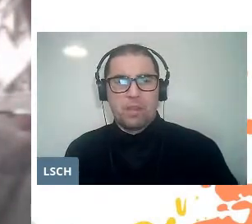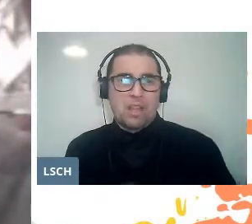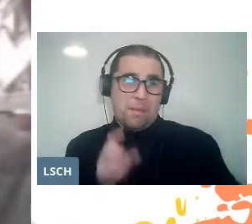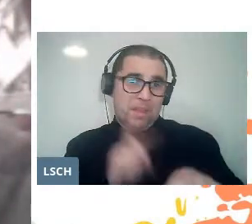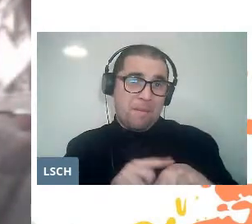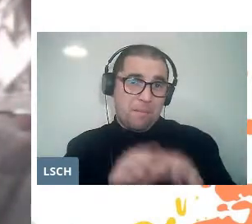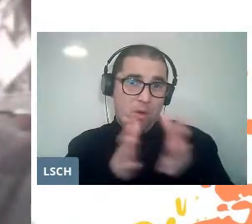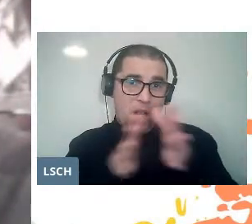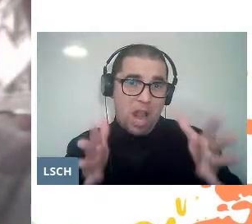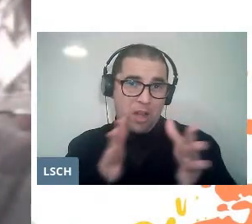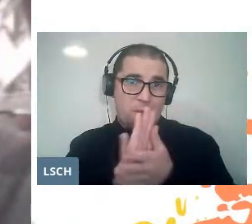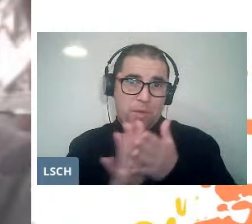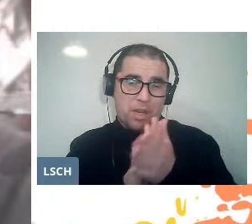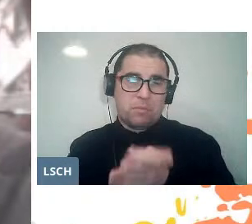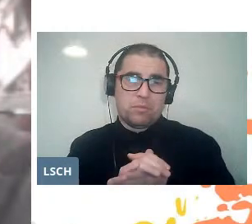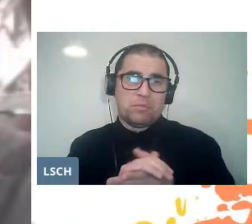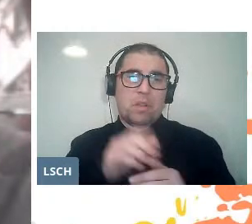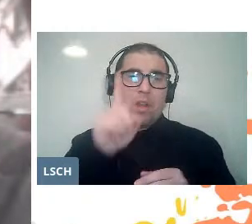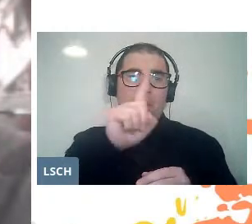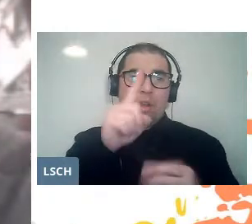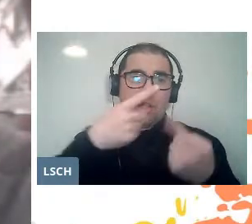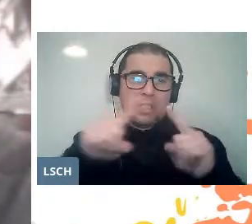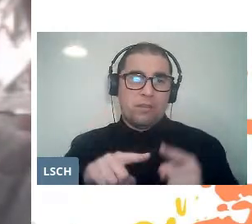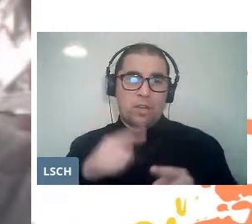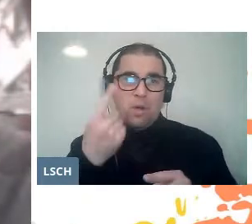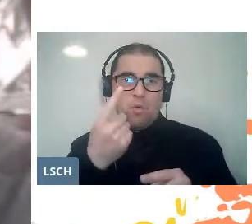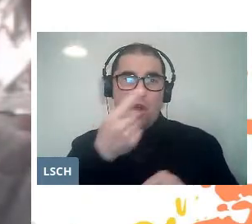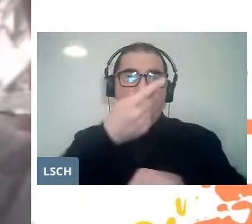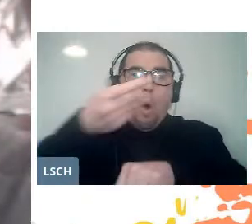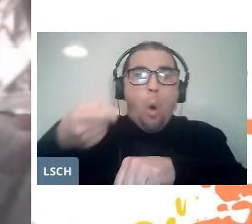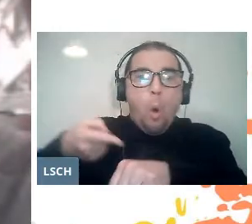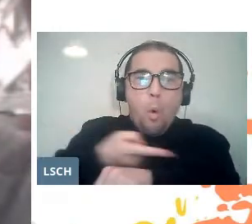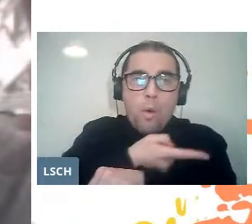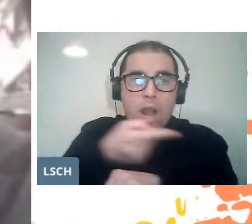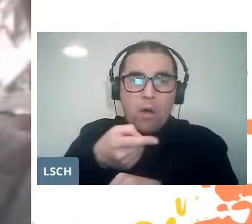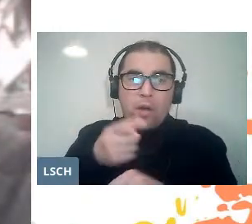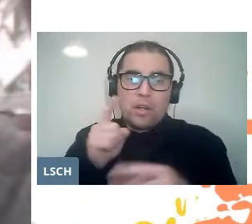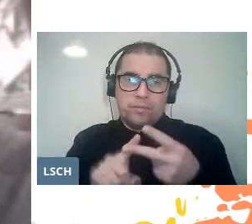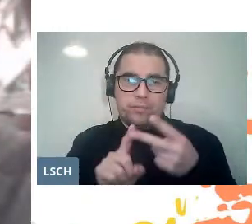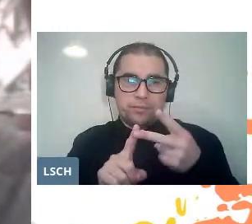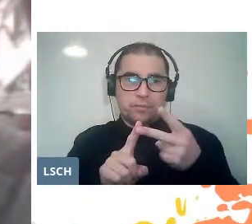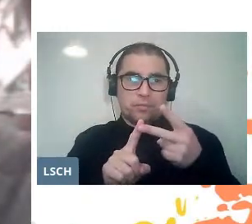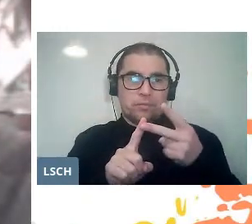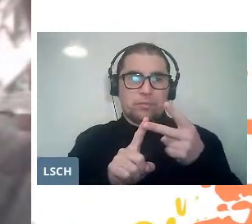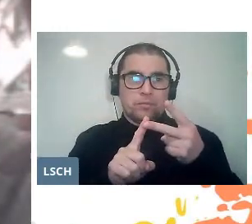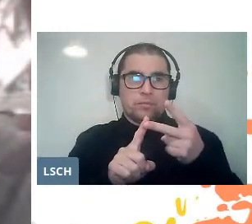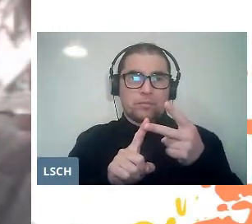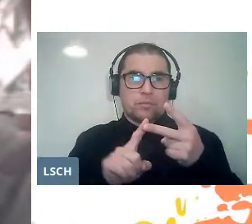For example, symphony 1 lasts an hour, symphony 5 an hour and a half,